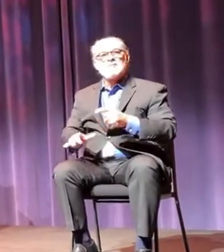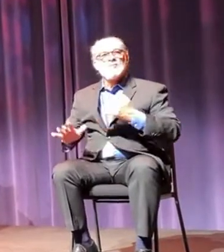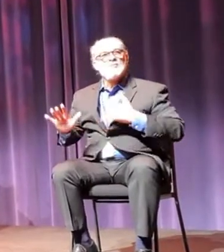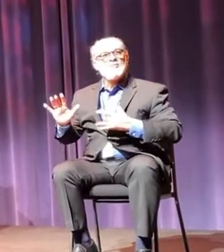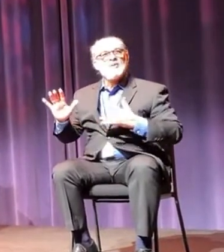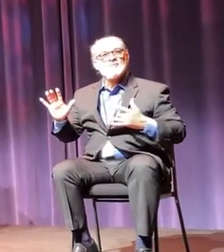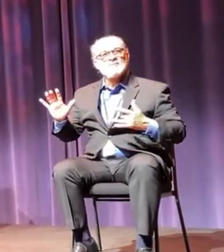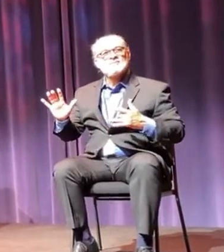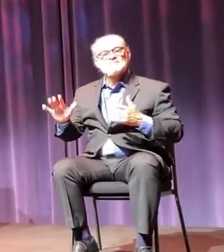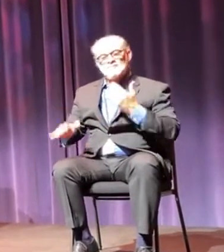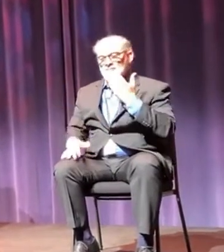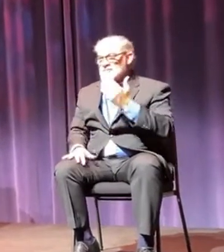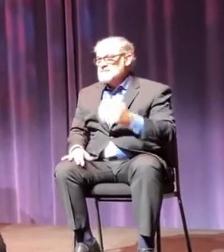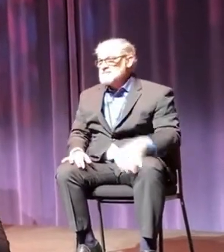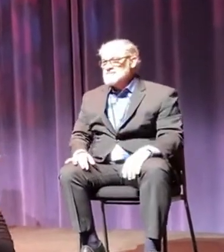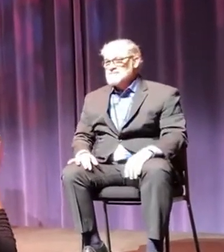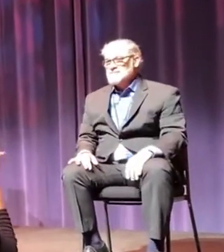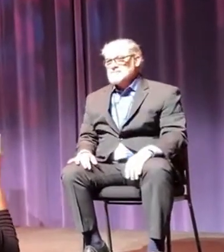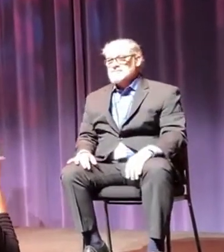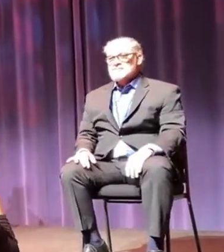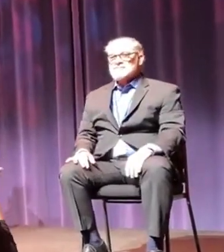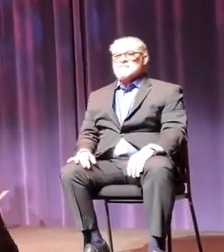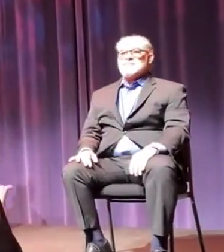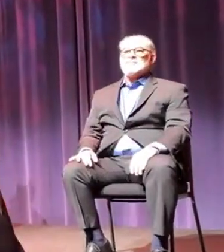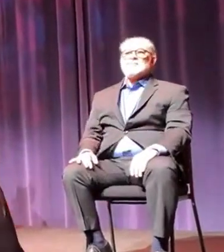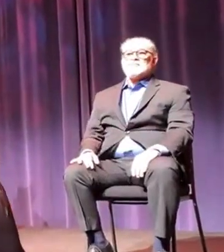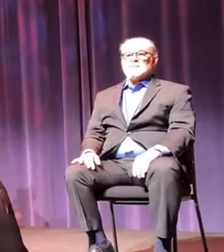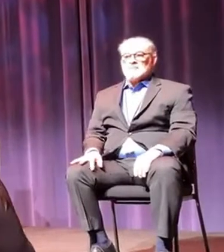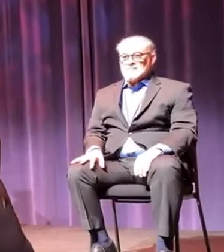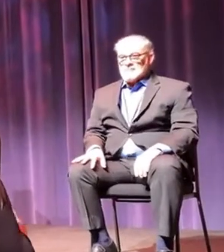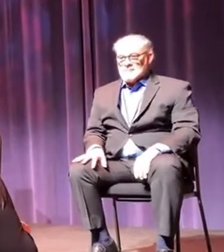Thank you. (audience clapping)